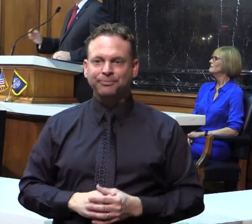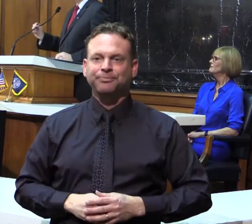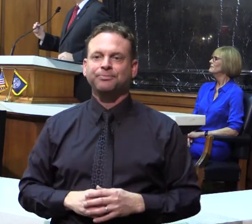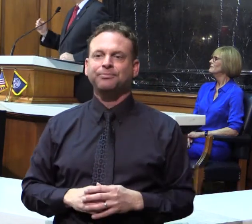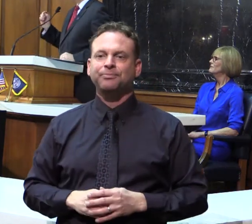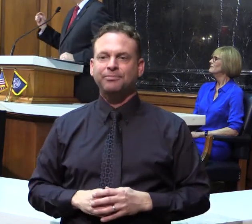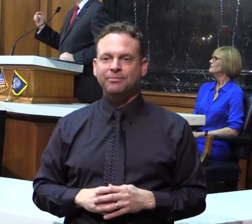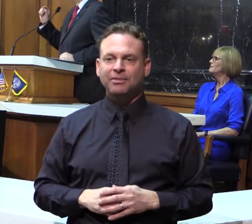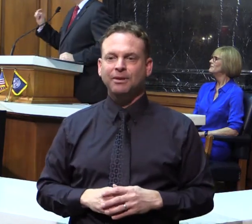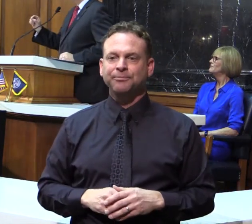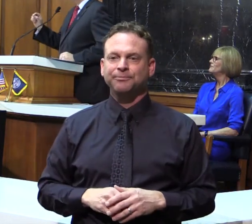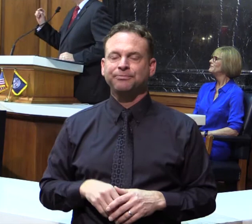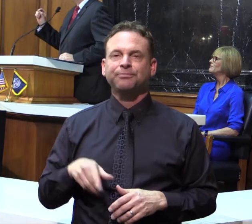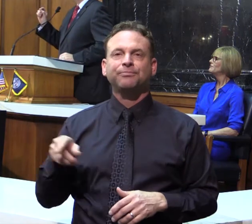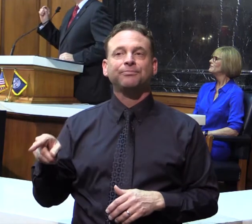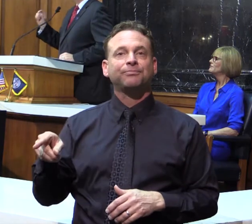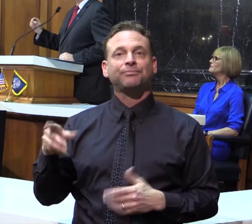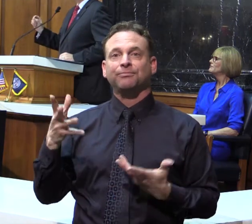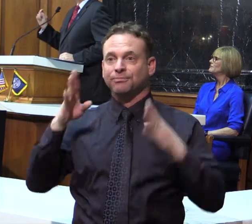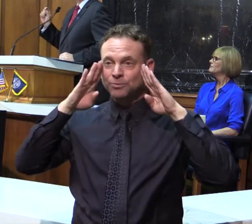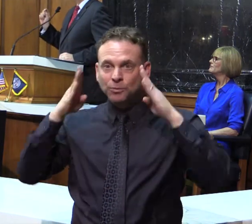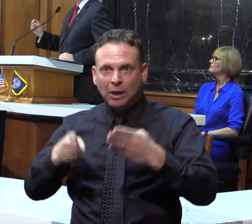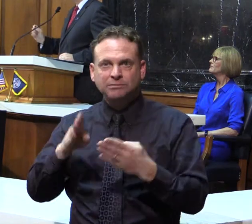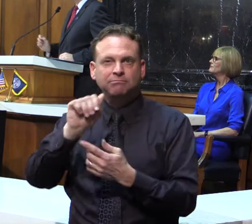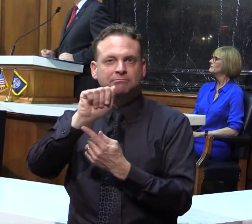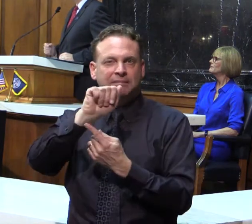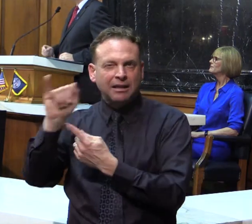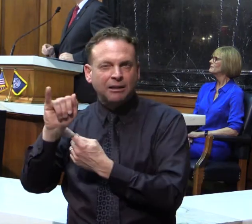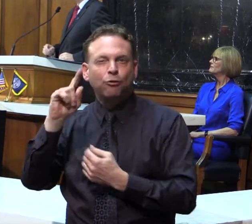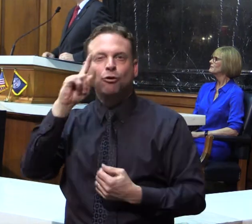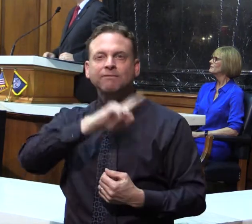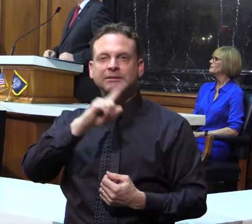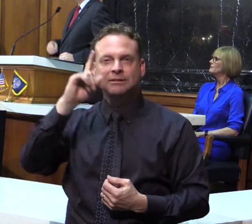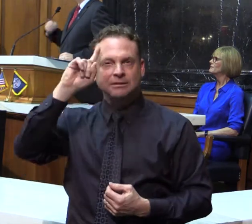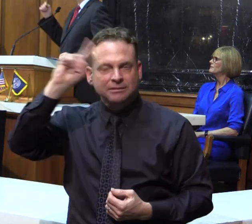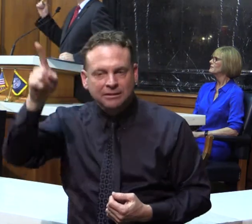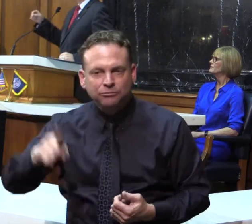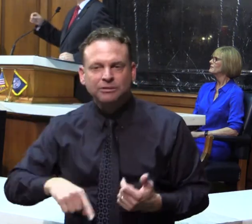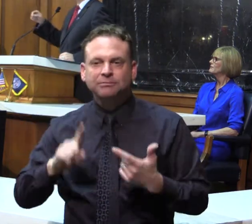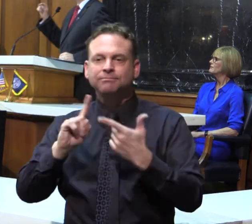Ladies and Gentlemen, we have two executives from INFOSYS with us tonight … we’re delighted